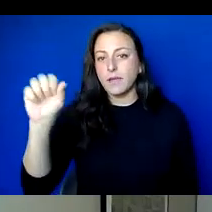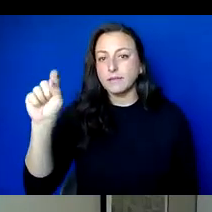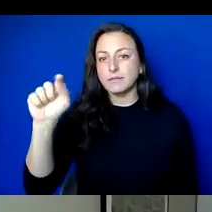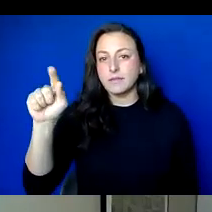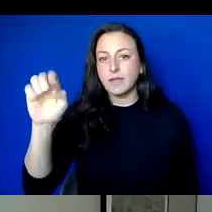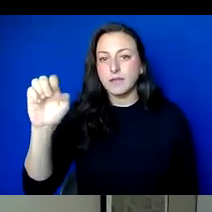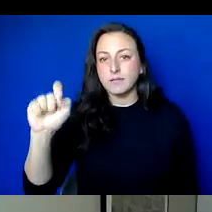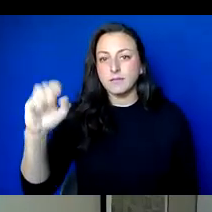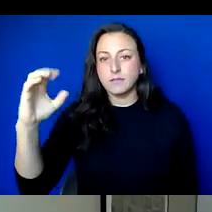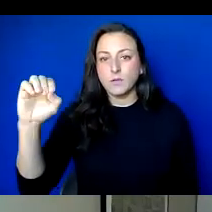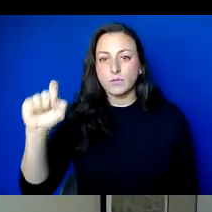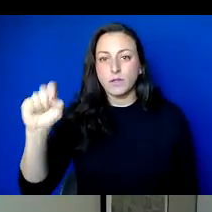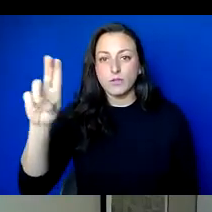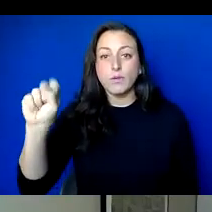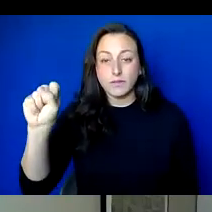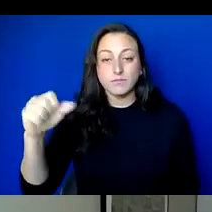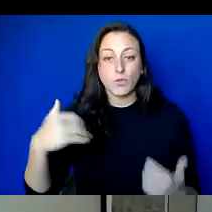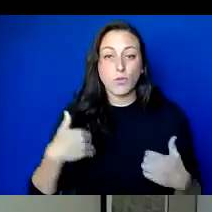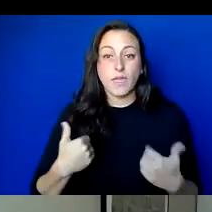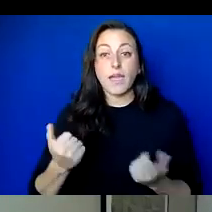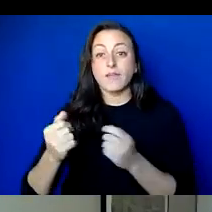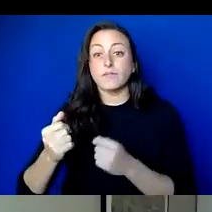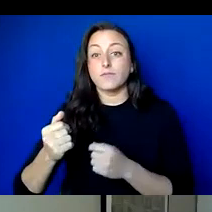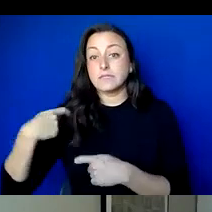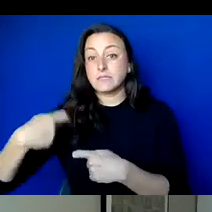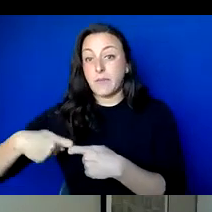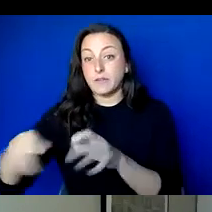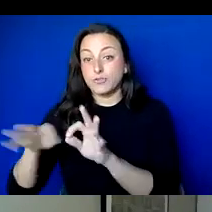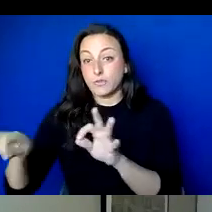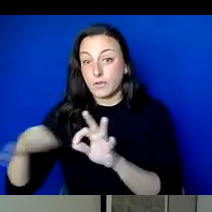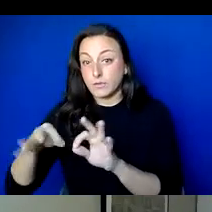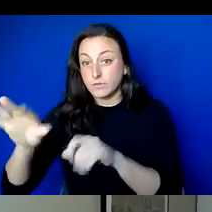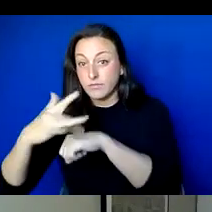And we do have translations available, so we have a Spanish language channel as well as